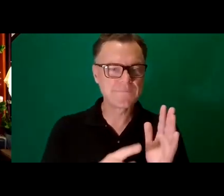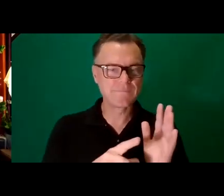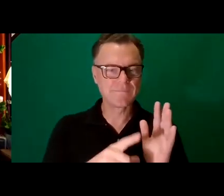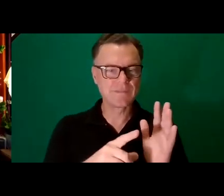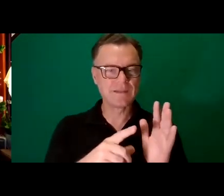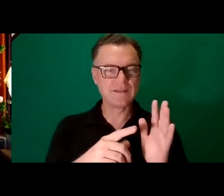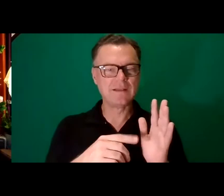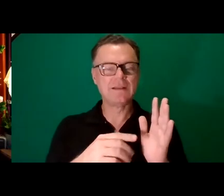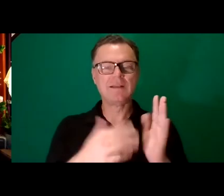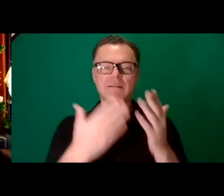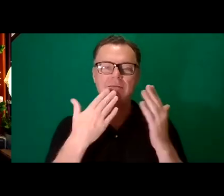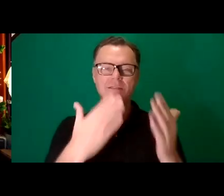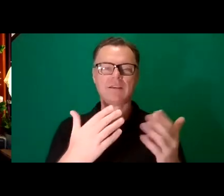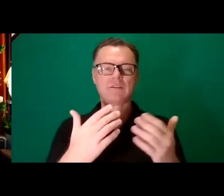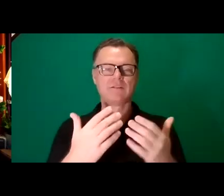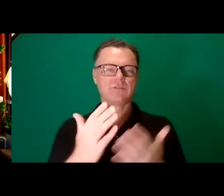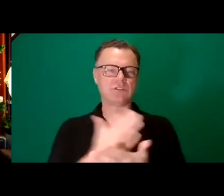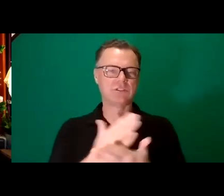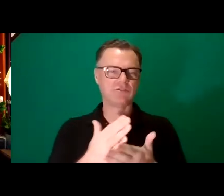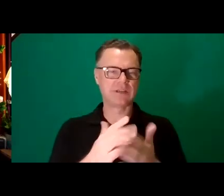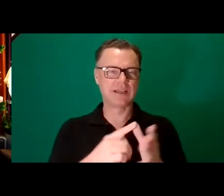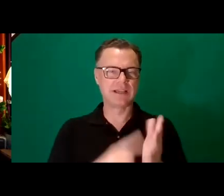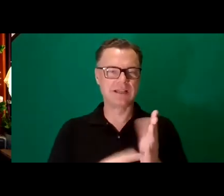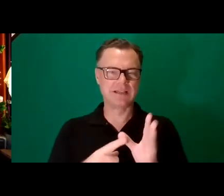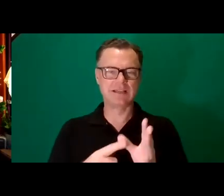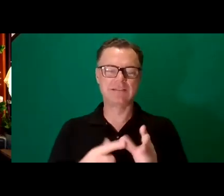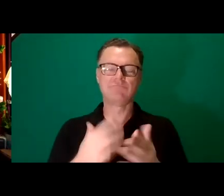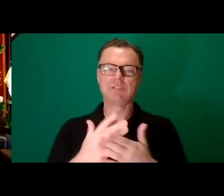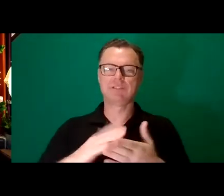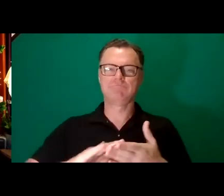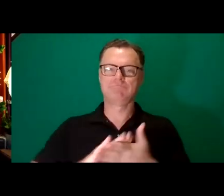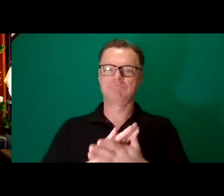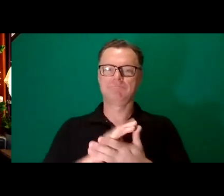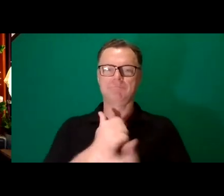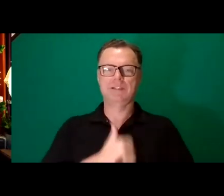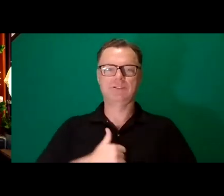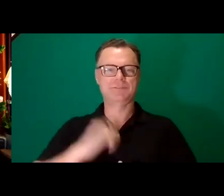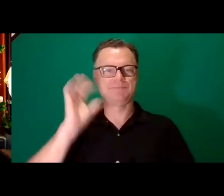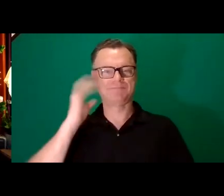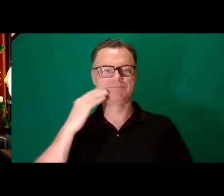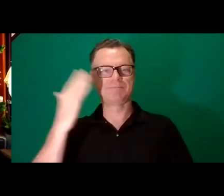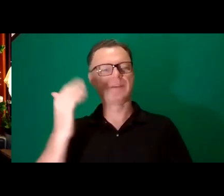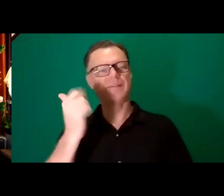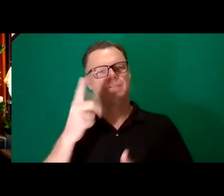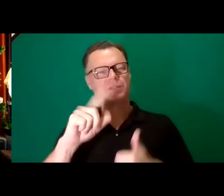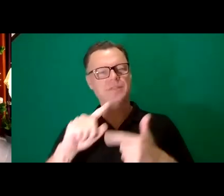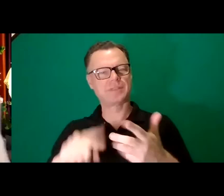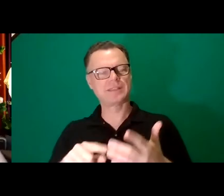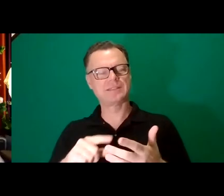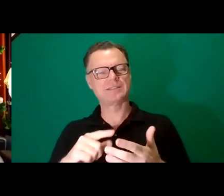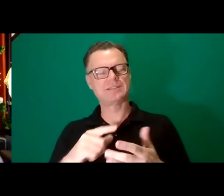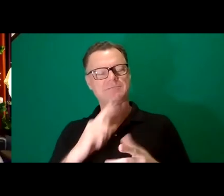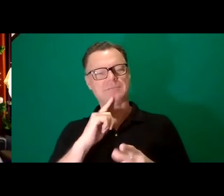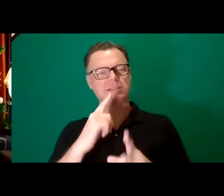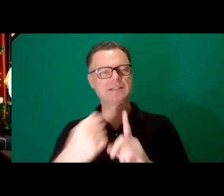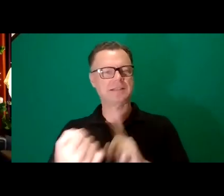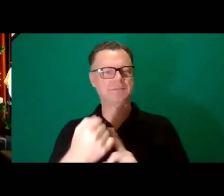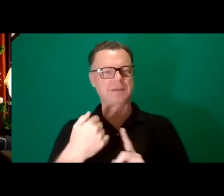It's really a pleasure to hear you. Some of the things that you said really struck me about, for example, how